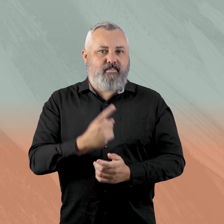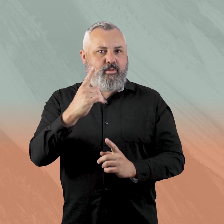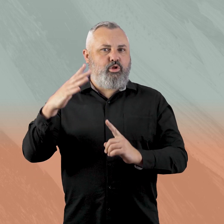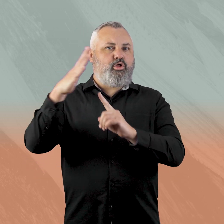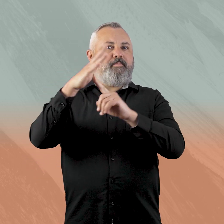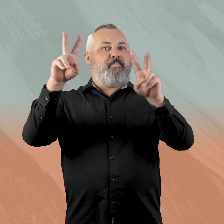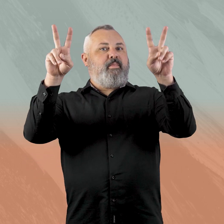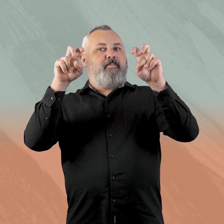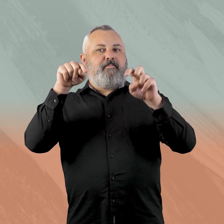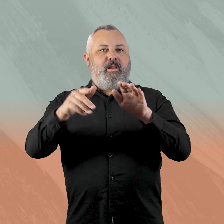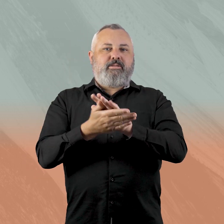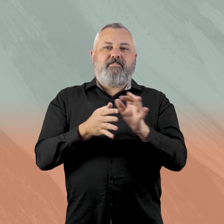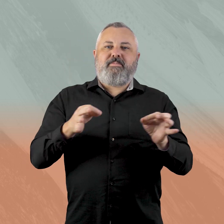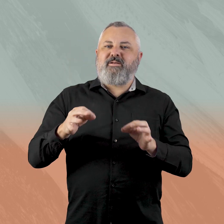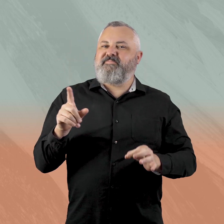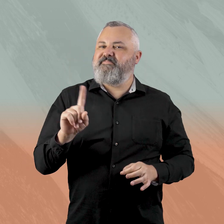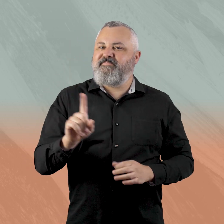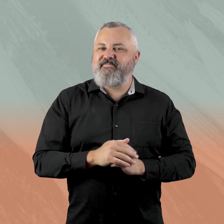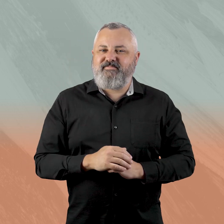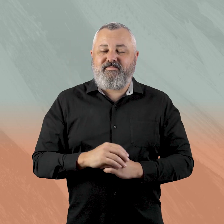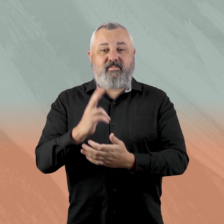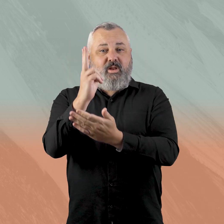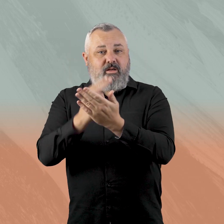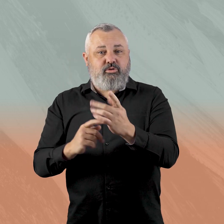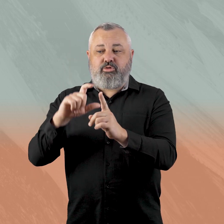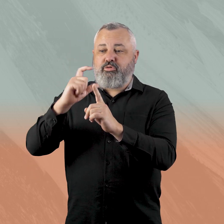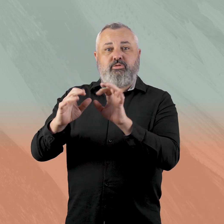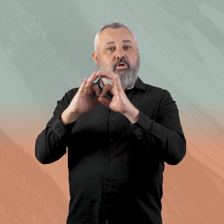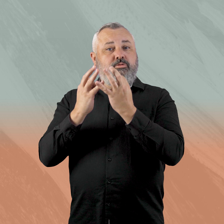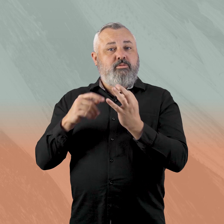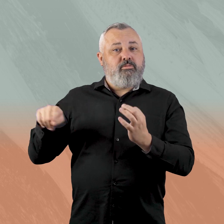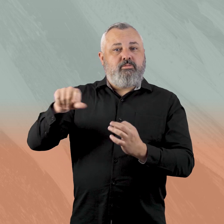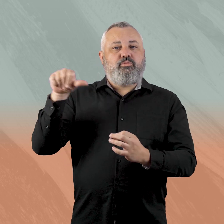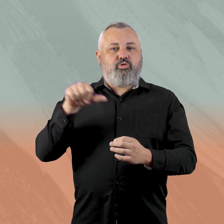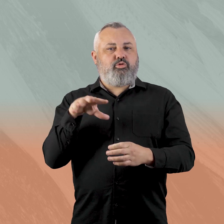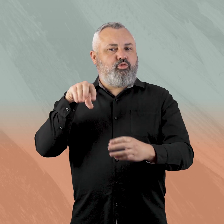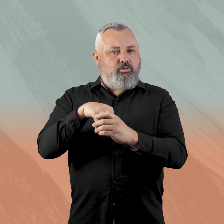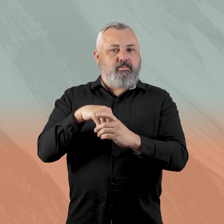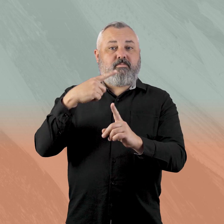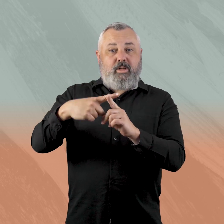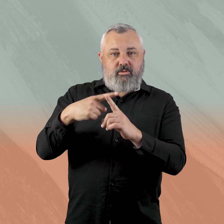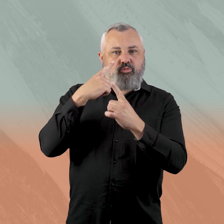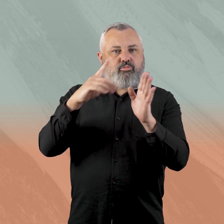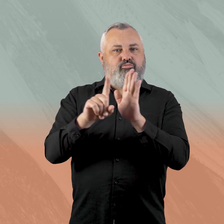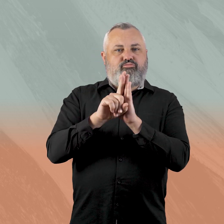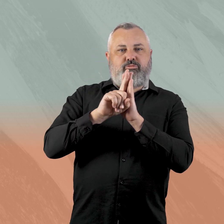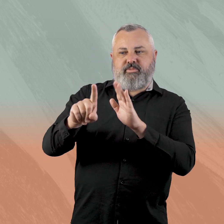A core principle of Revive is that Australian arts and cultural organisations should have representation and leadership that is